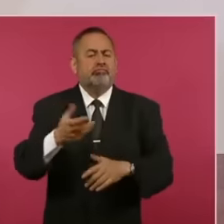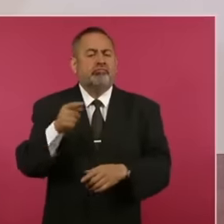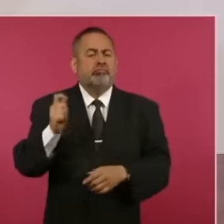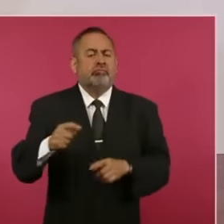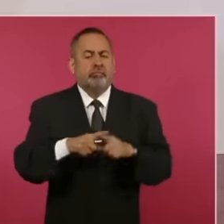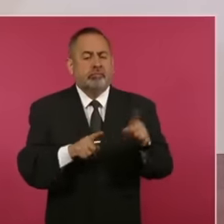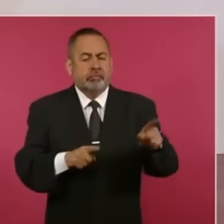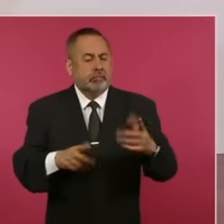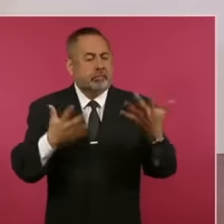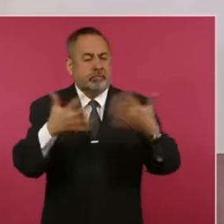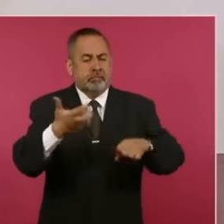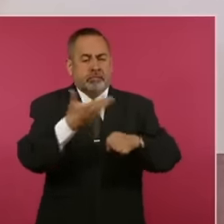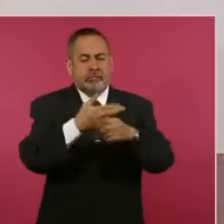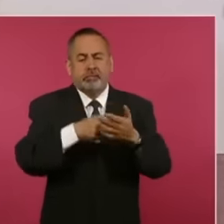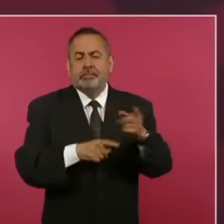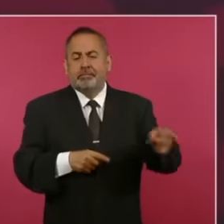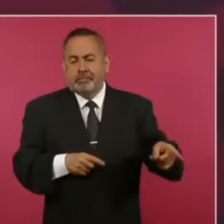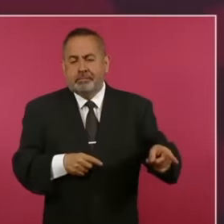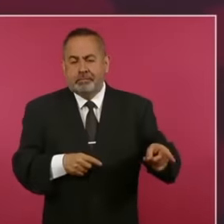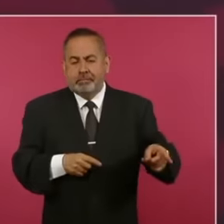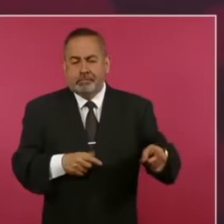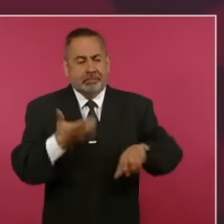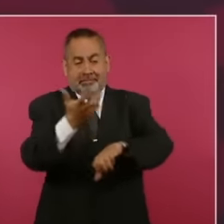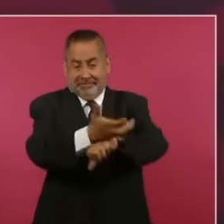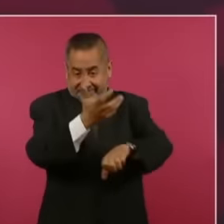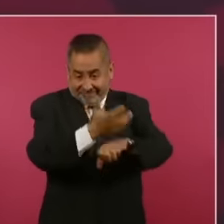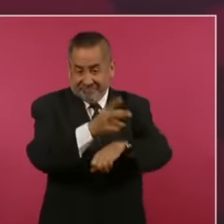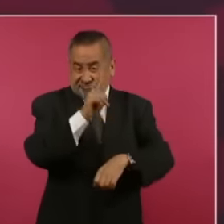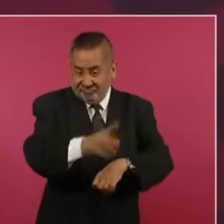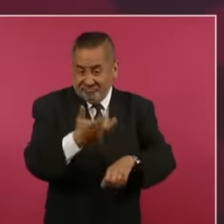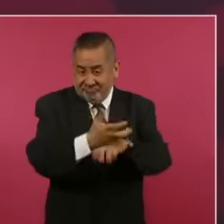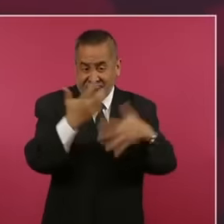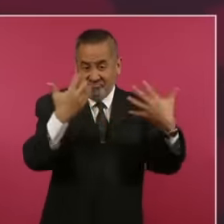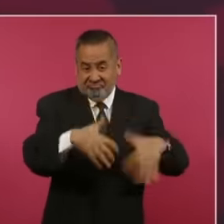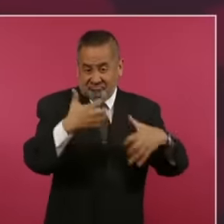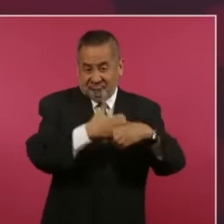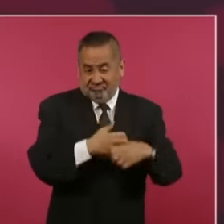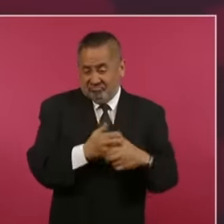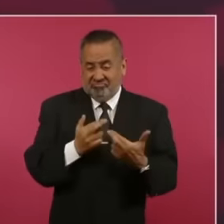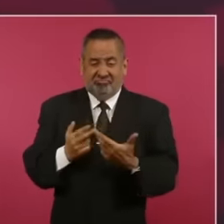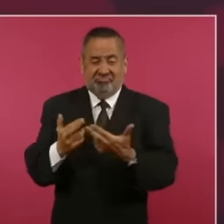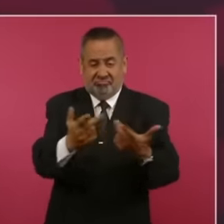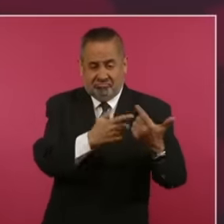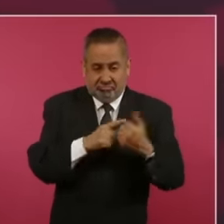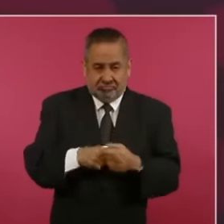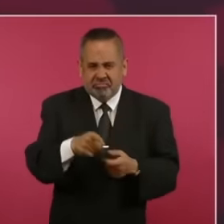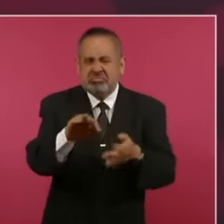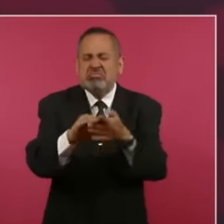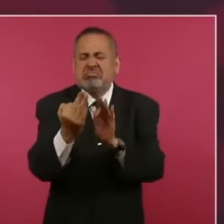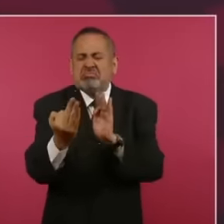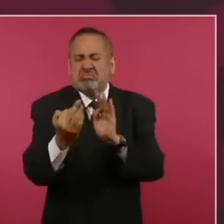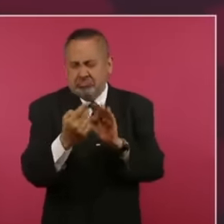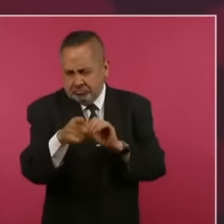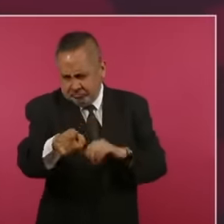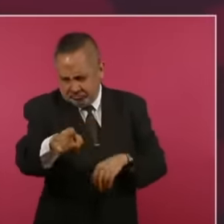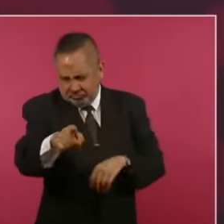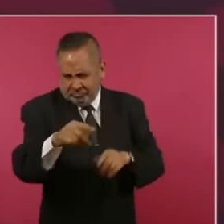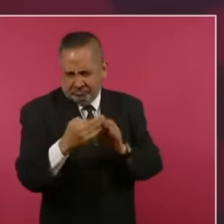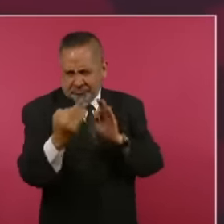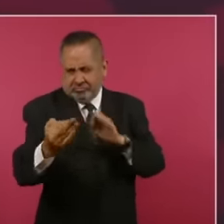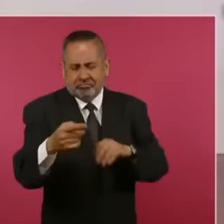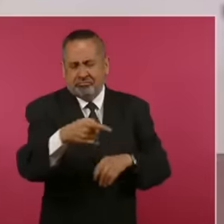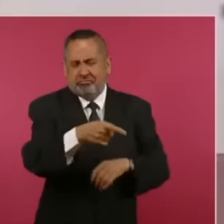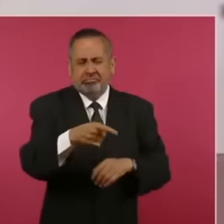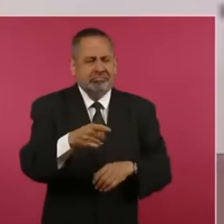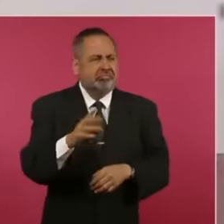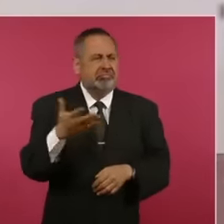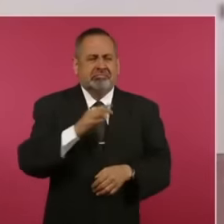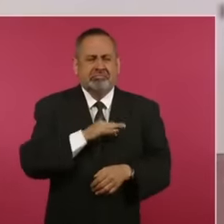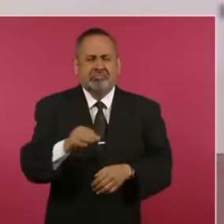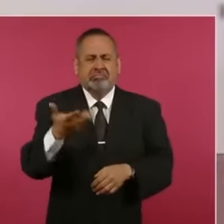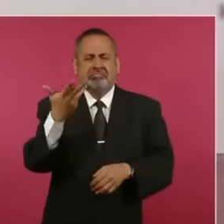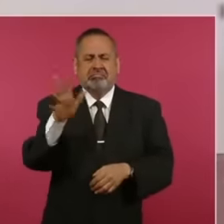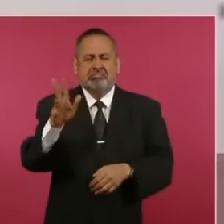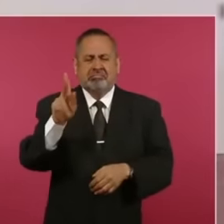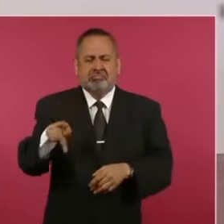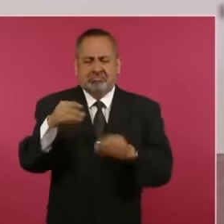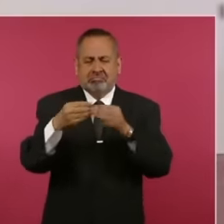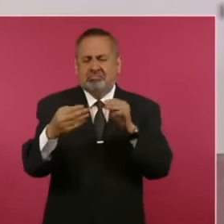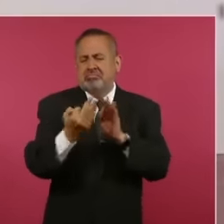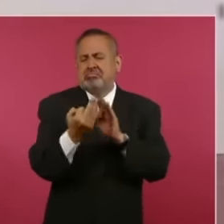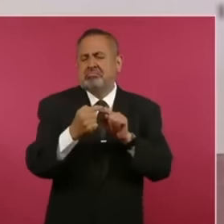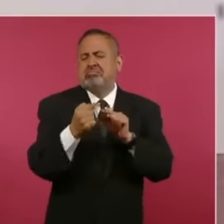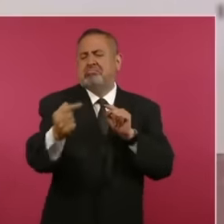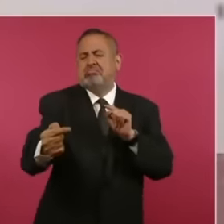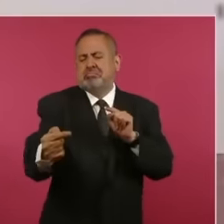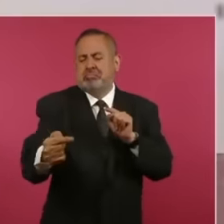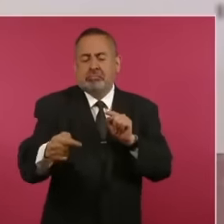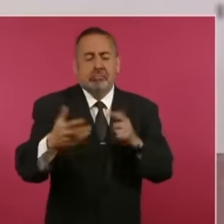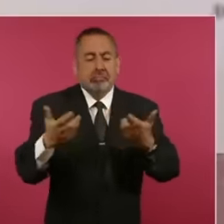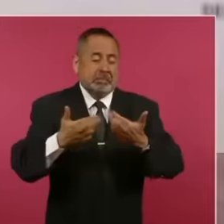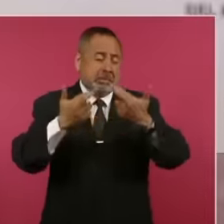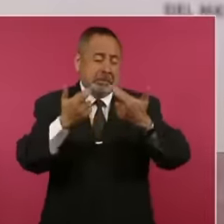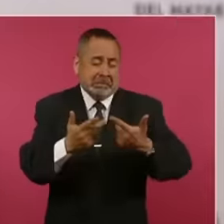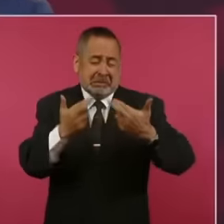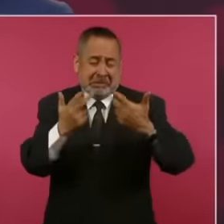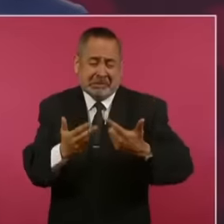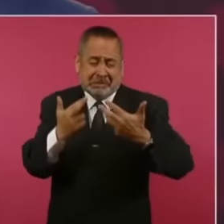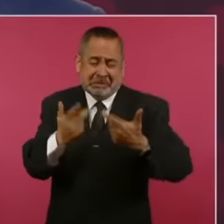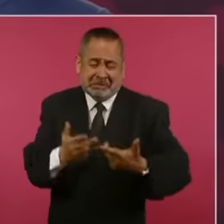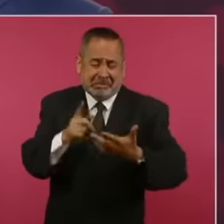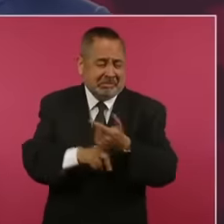an American company did Nearby, about 10 km away, what